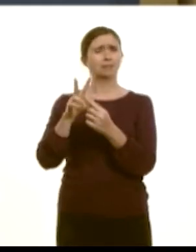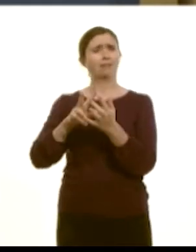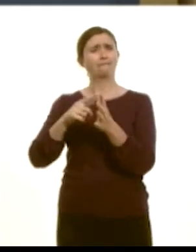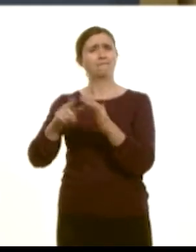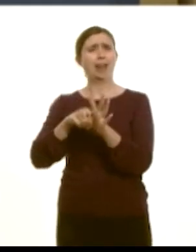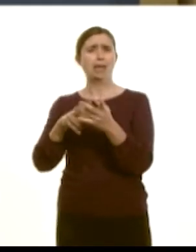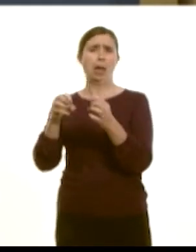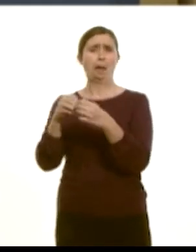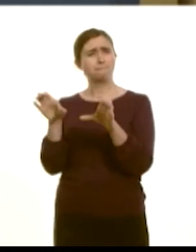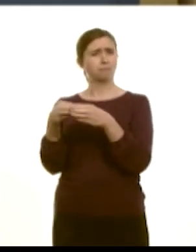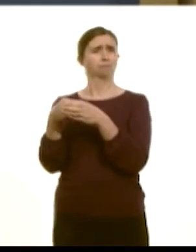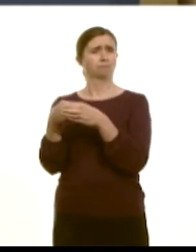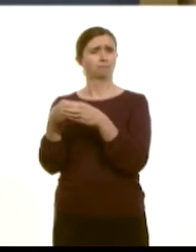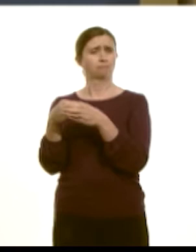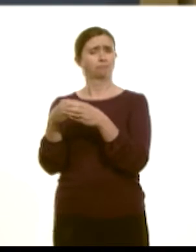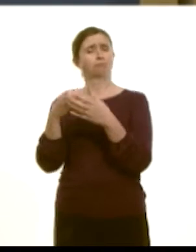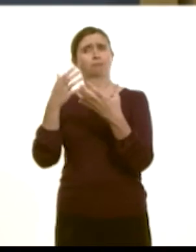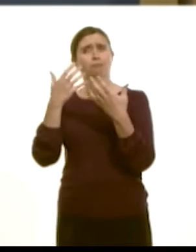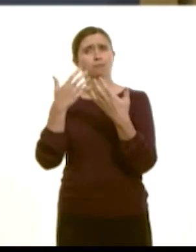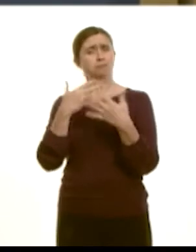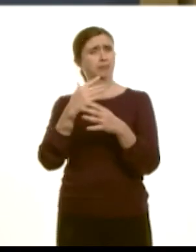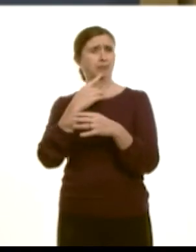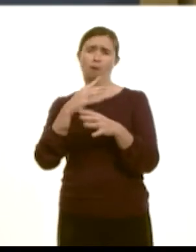The local labour councillor described the regeneration scheme as absolutely first-class.